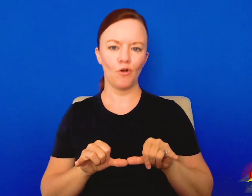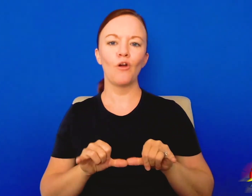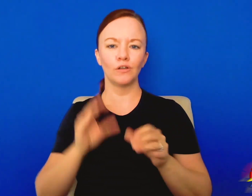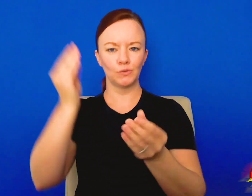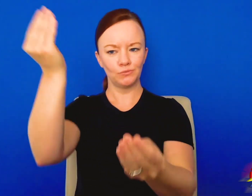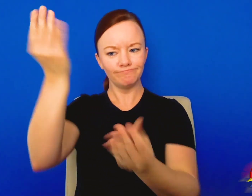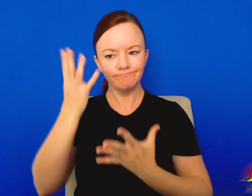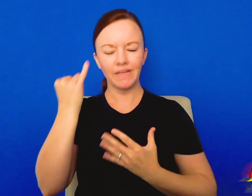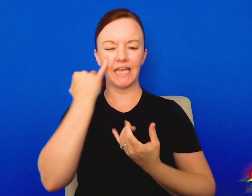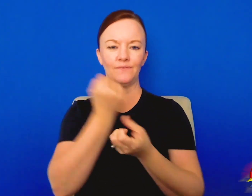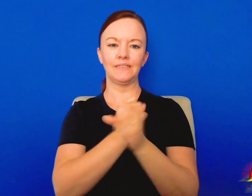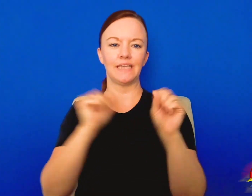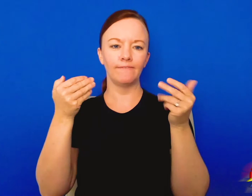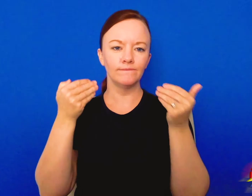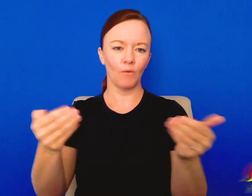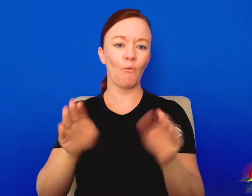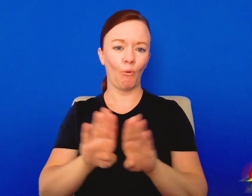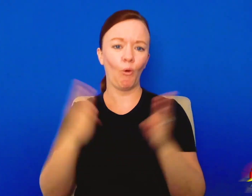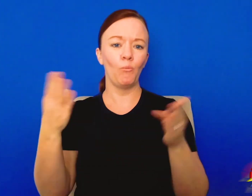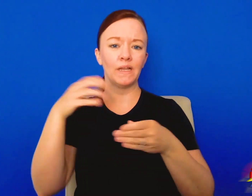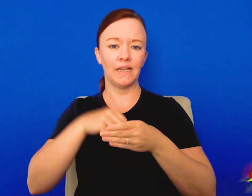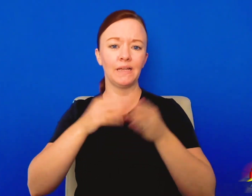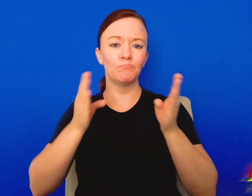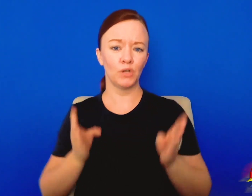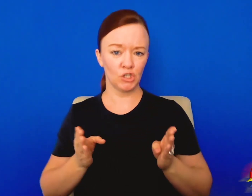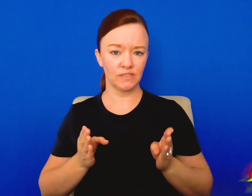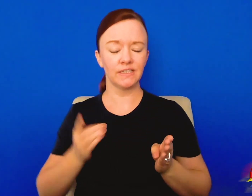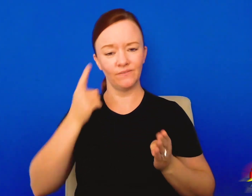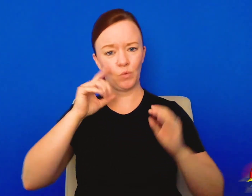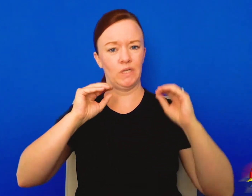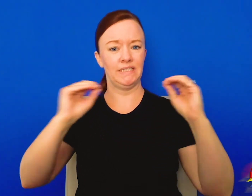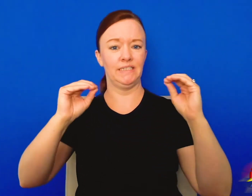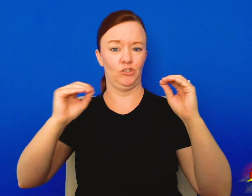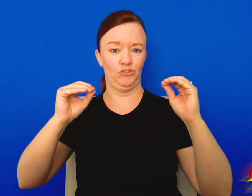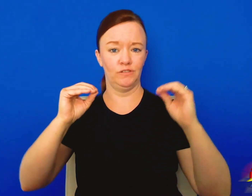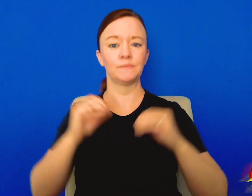FOR RESUMING IN-PERSON, TEACHER-LED CLASSROOM INSTRUCTION.